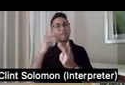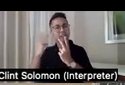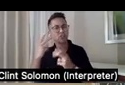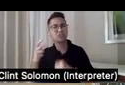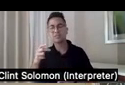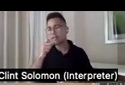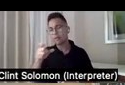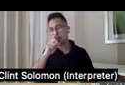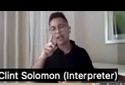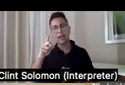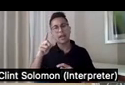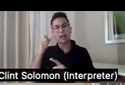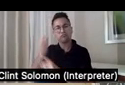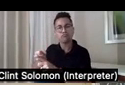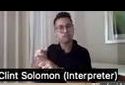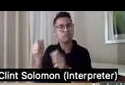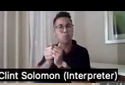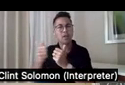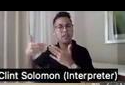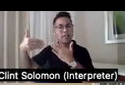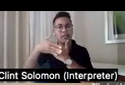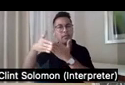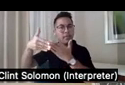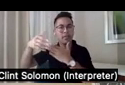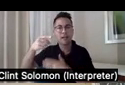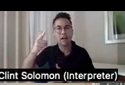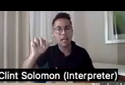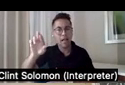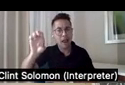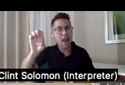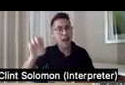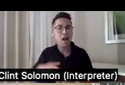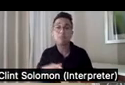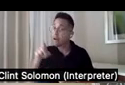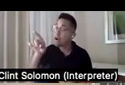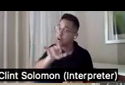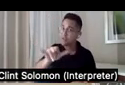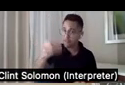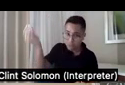glare as many of the kids are but you have to consider that so now this one in my opinion